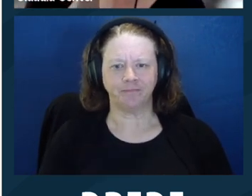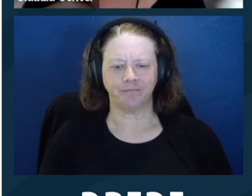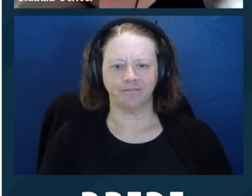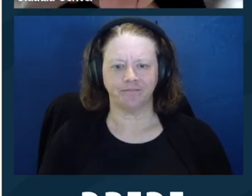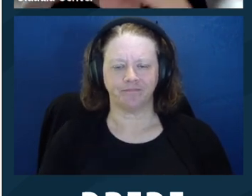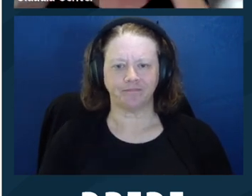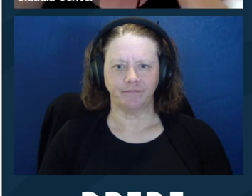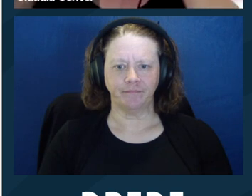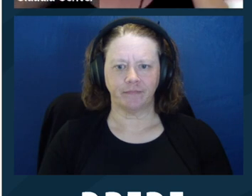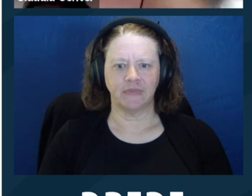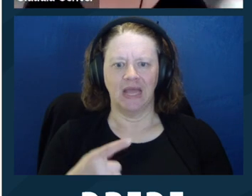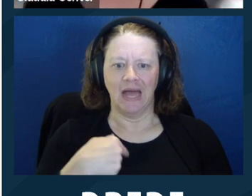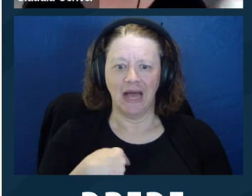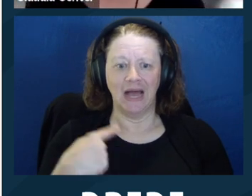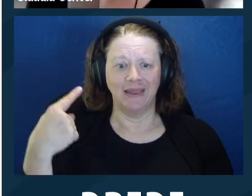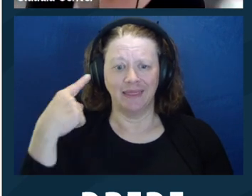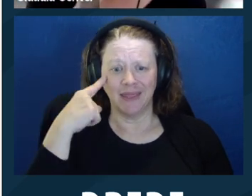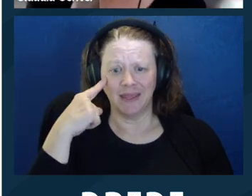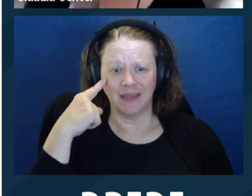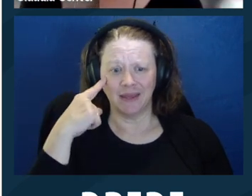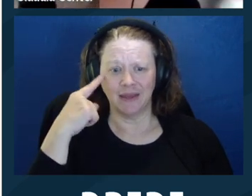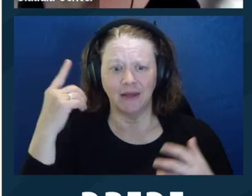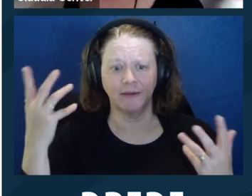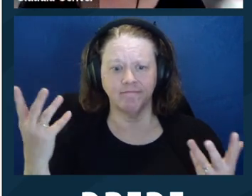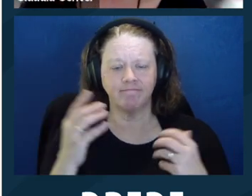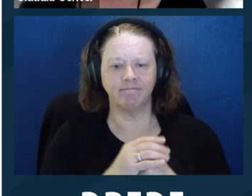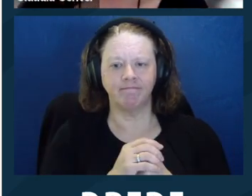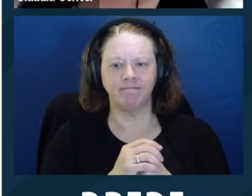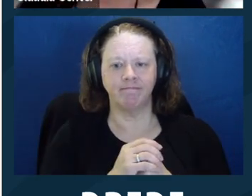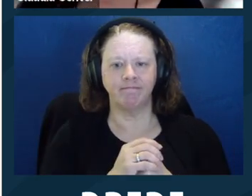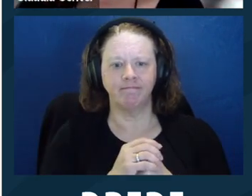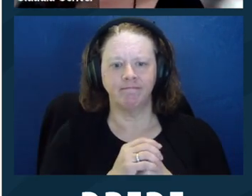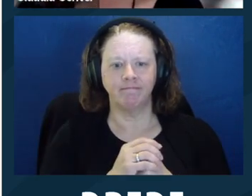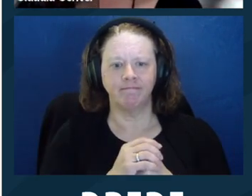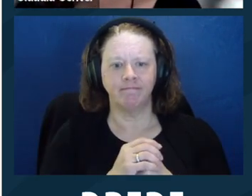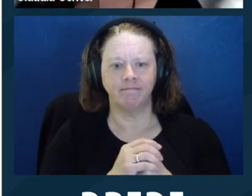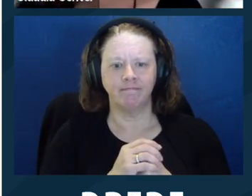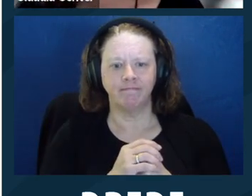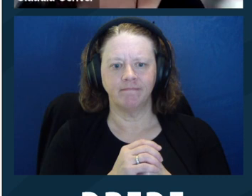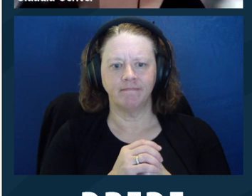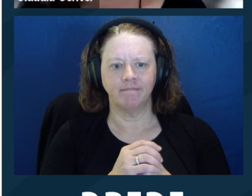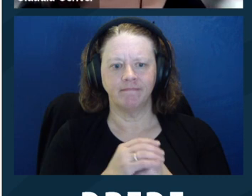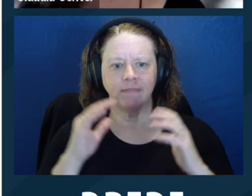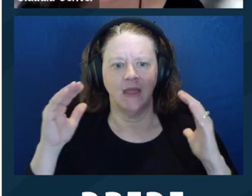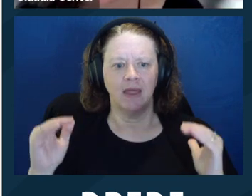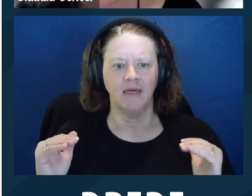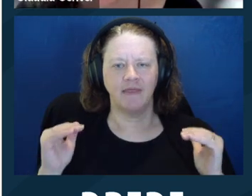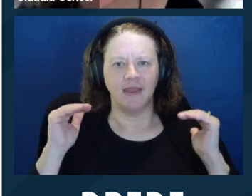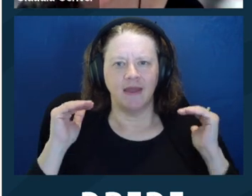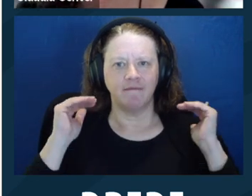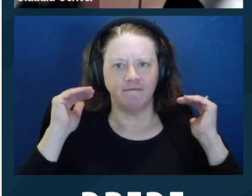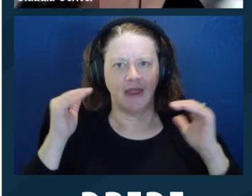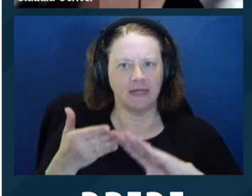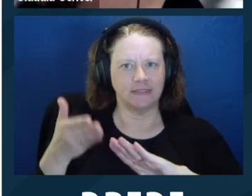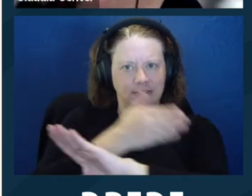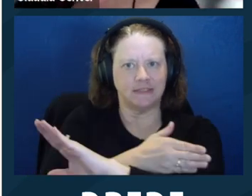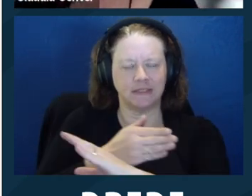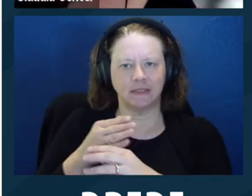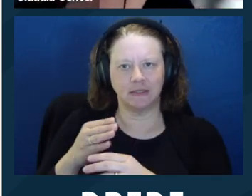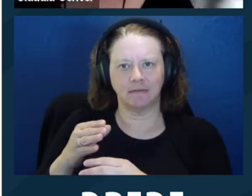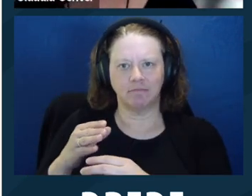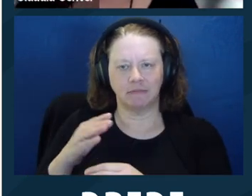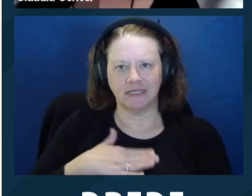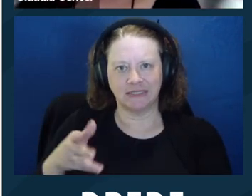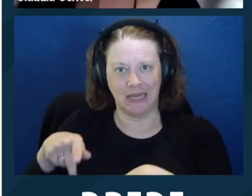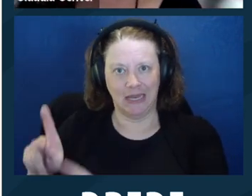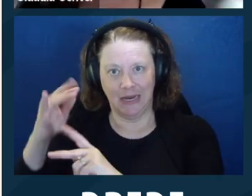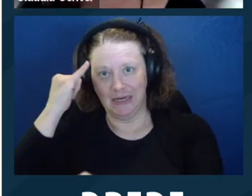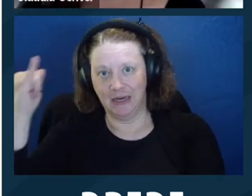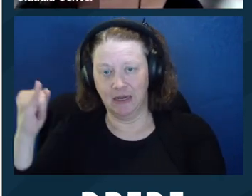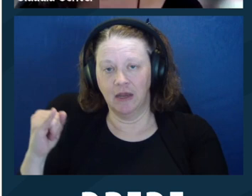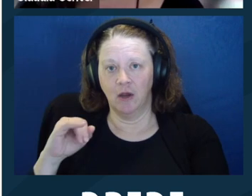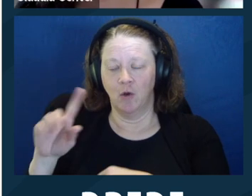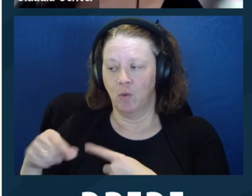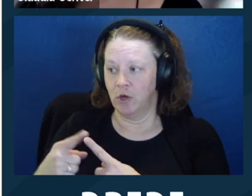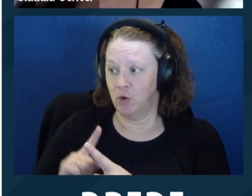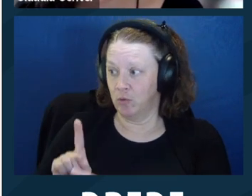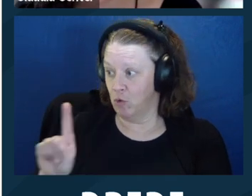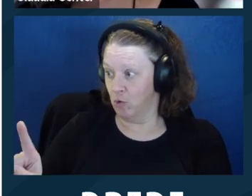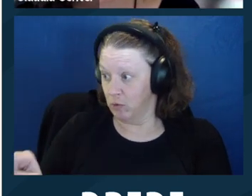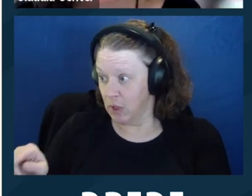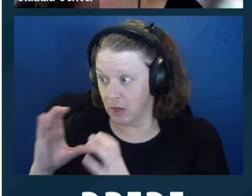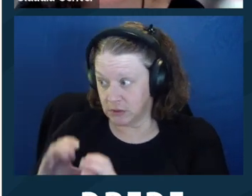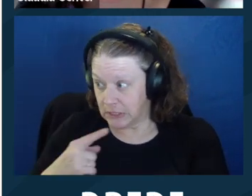I have a frog in my throat. I definitely think that the advanced consent idea where you don't